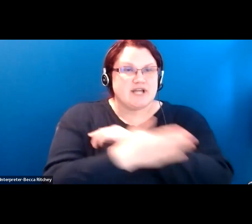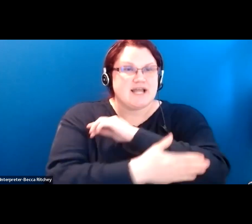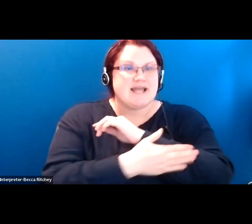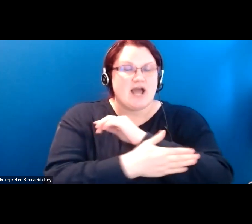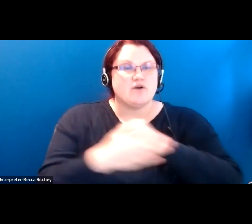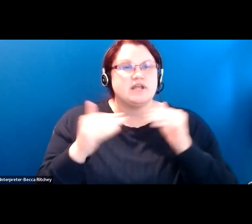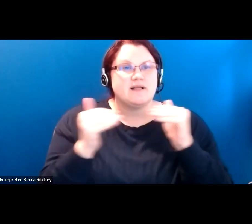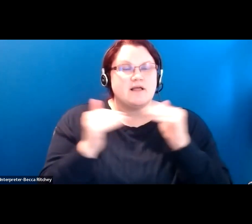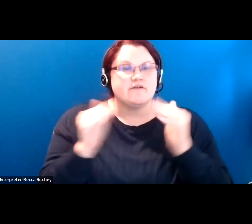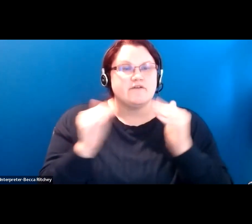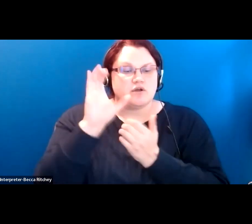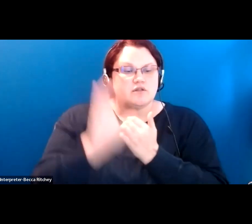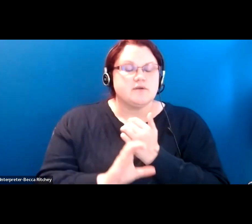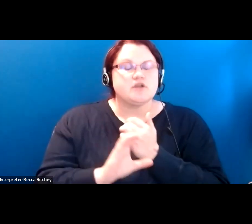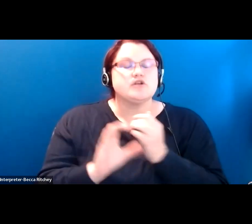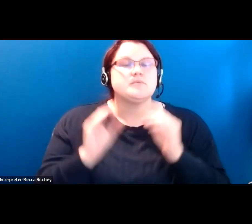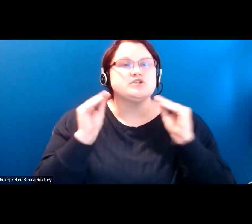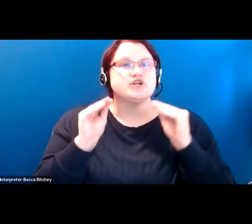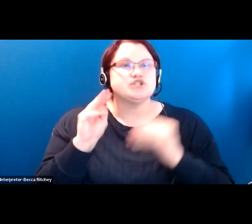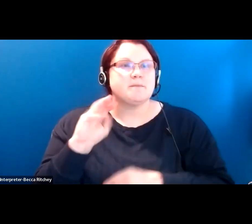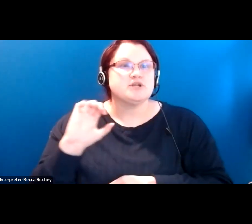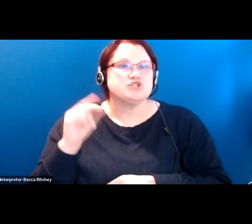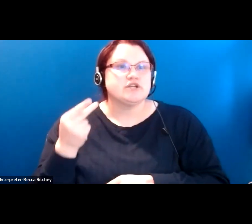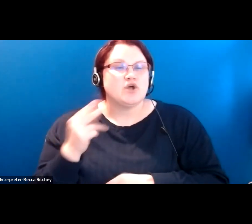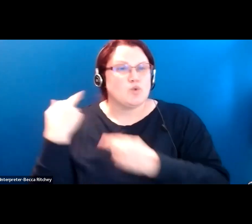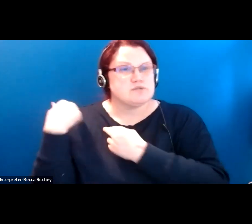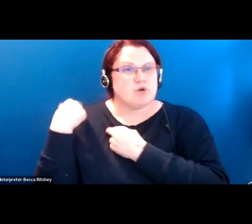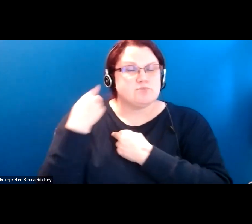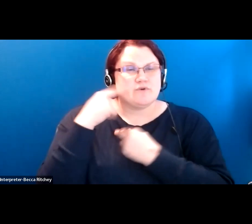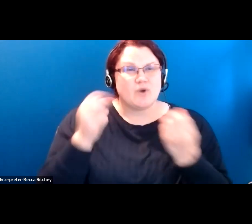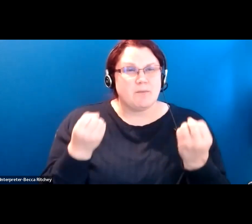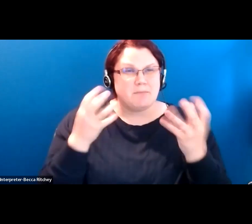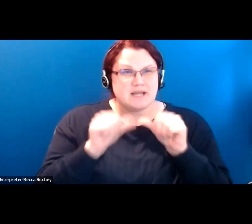curriculum and instruction in Michigan. Rick has been responsible for multiple areas of leadership